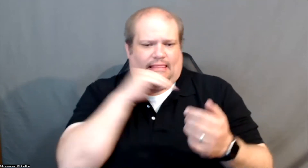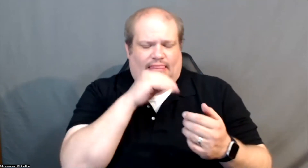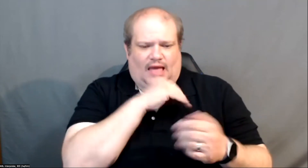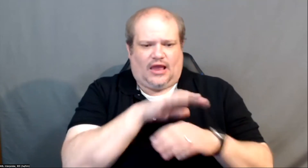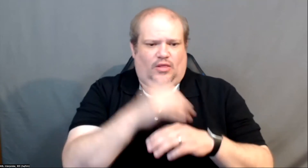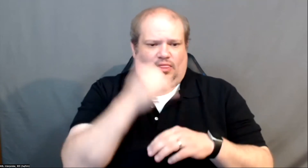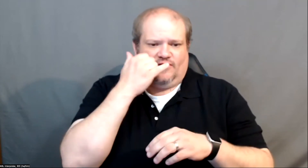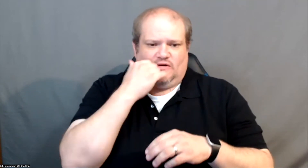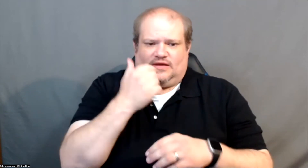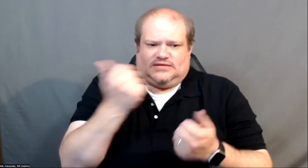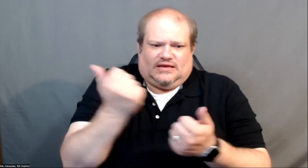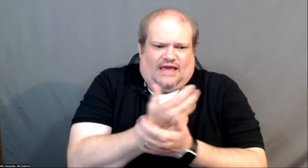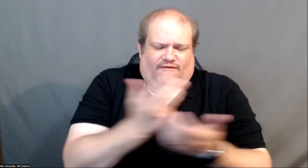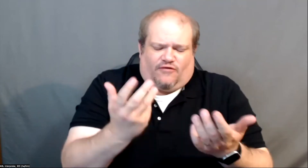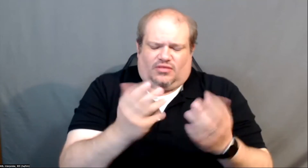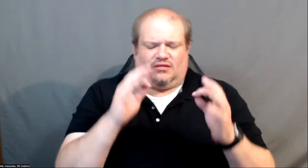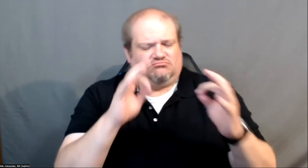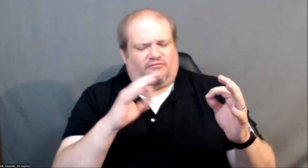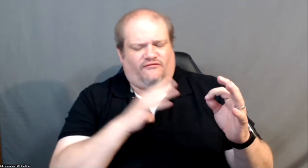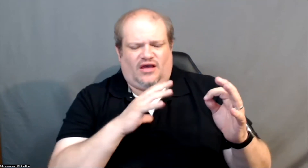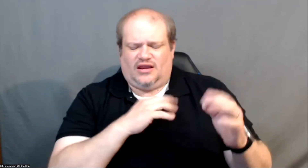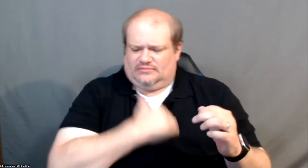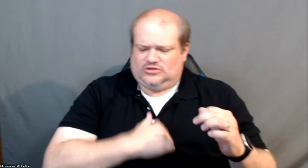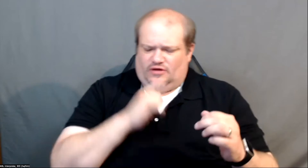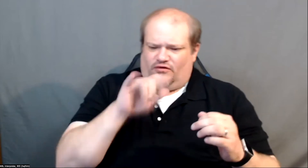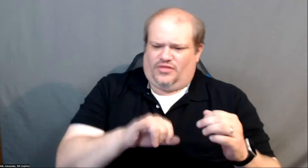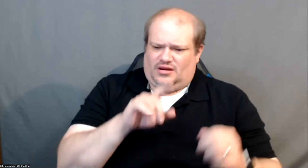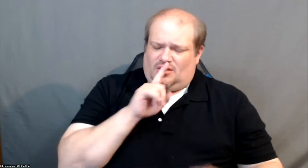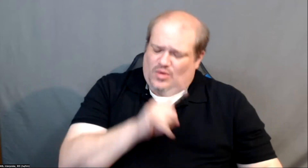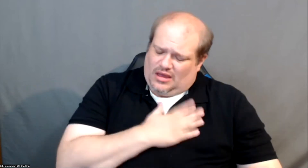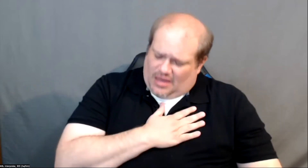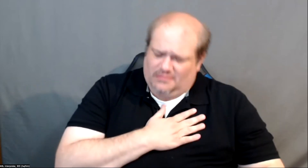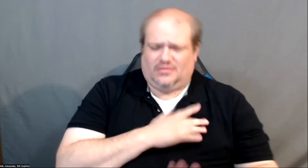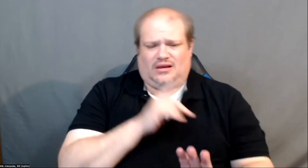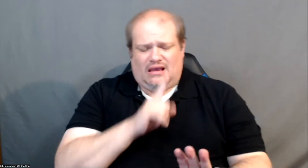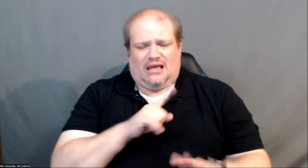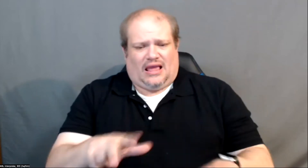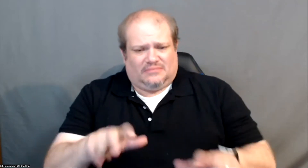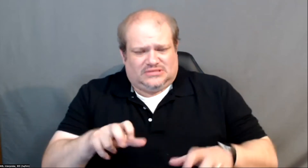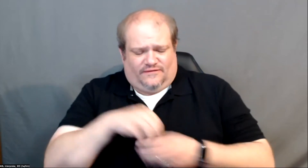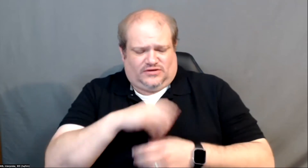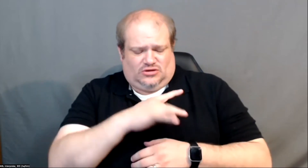said they were fine // I’m sorry for it now // I am // I am selfish at heart the way our upbringing